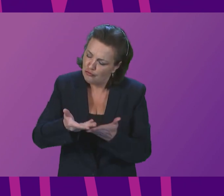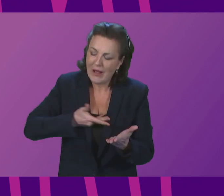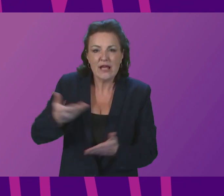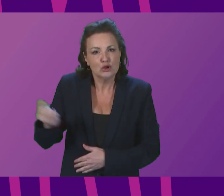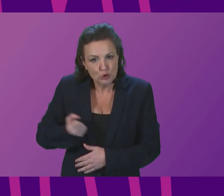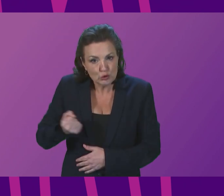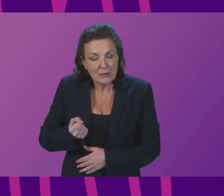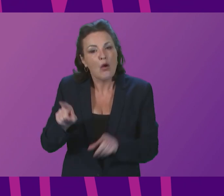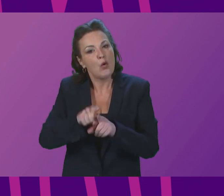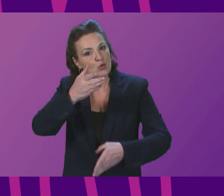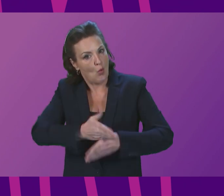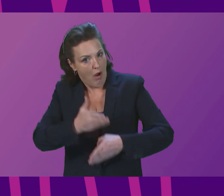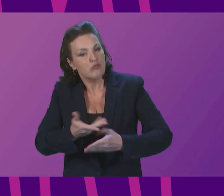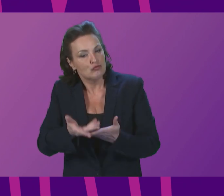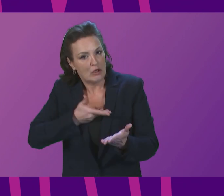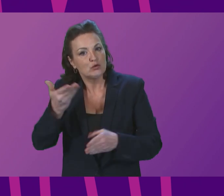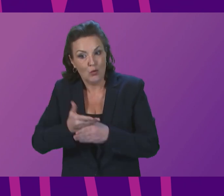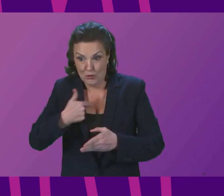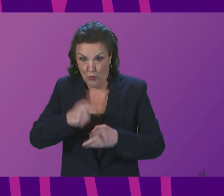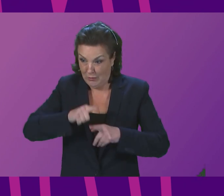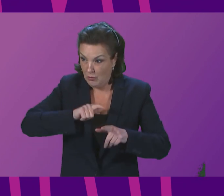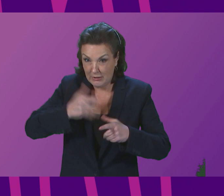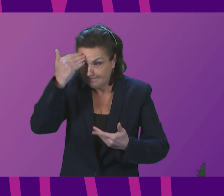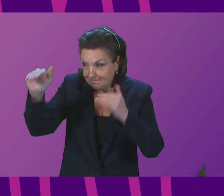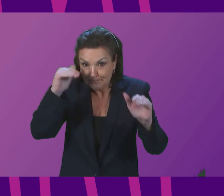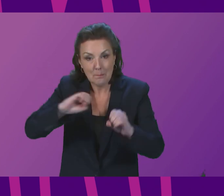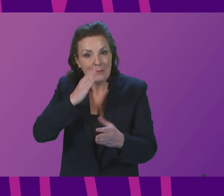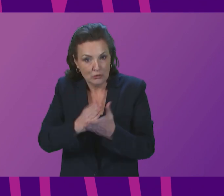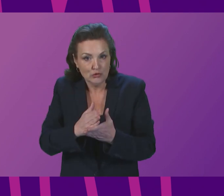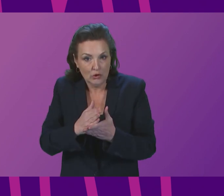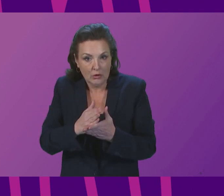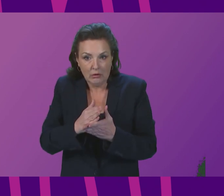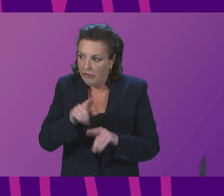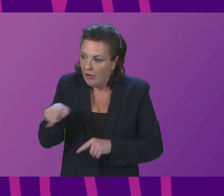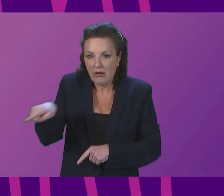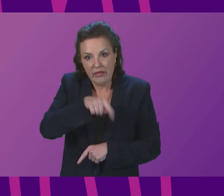We will be working to make sure that people are aware of that and get access to all those services.